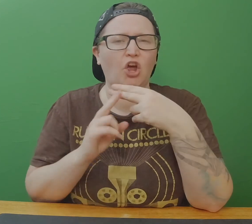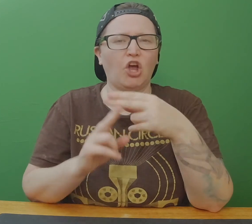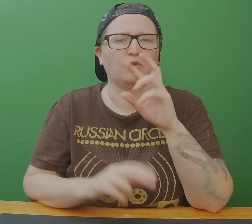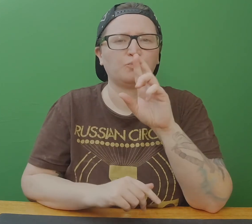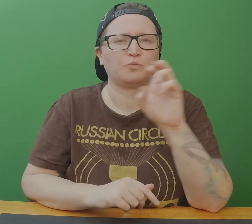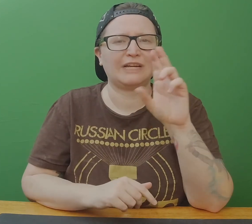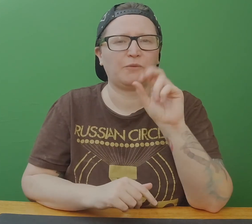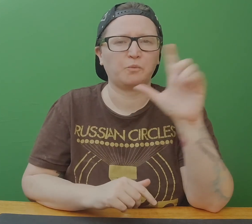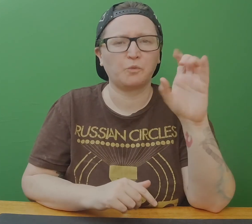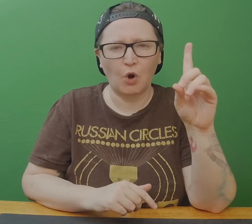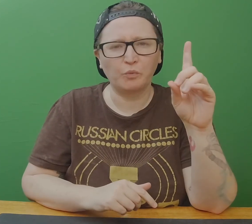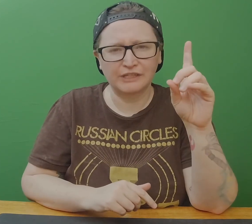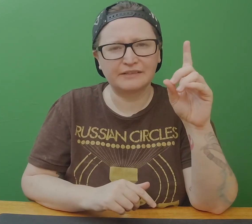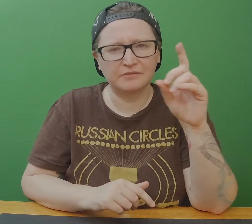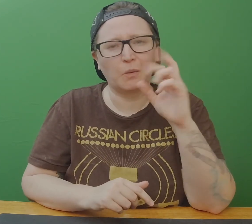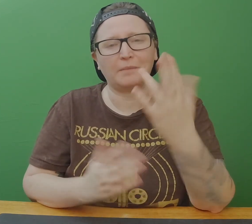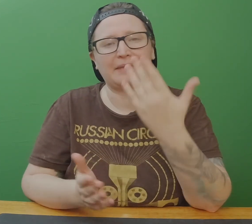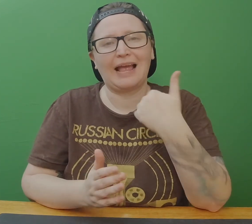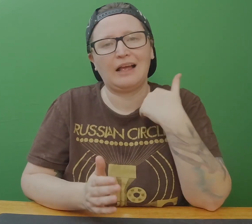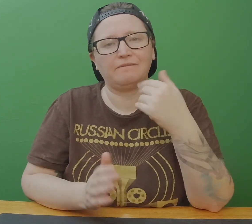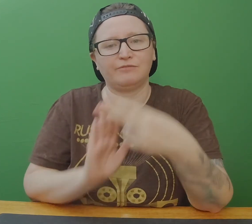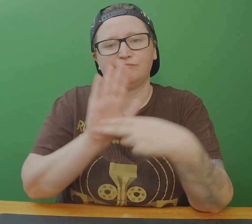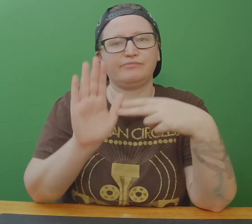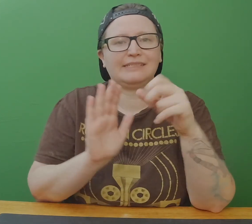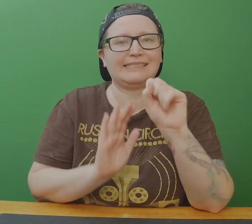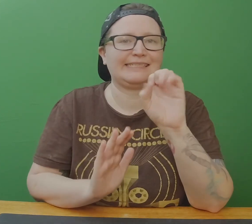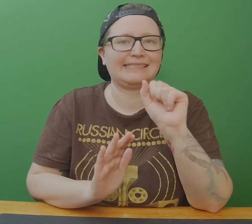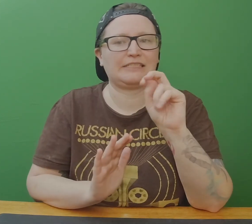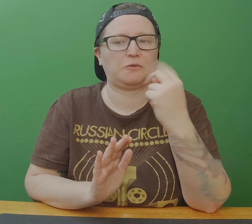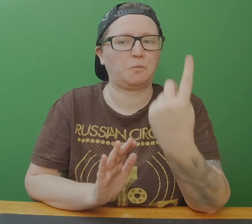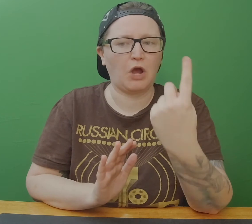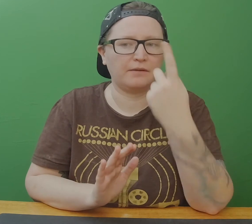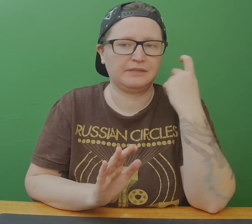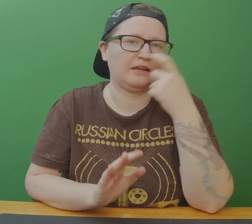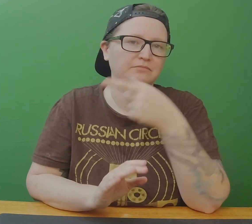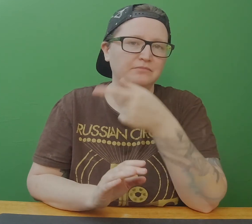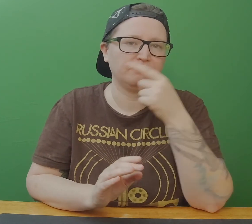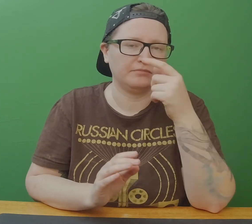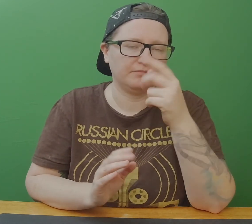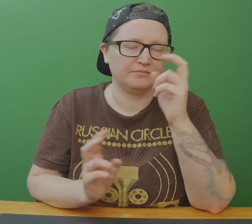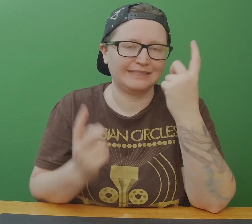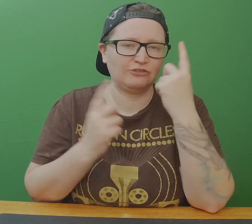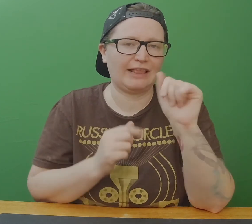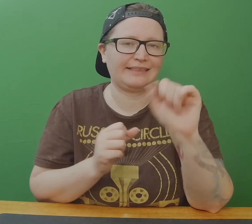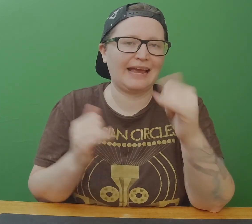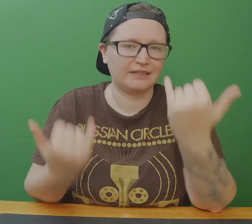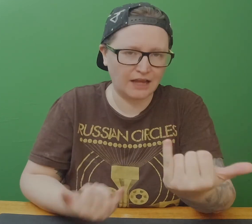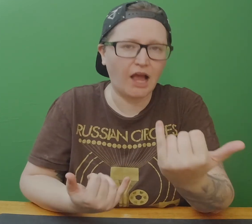currently I think right now it's called re-rolled um or there might be like season one still it's